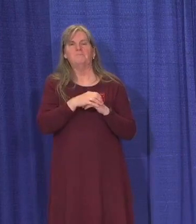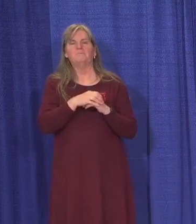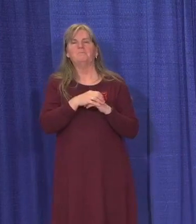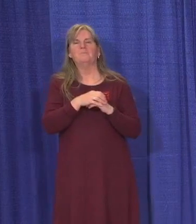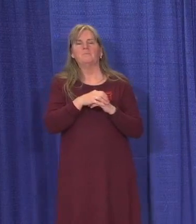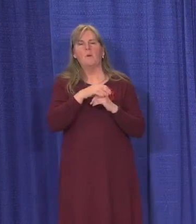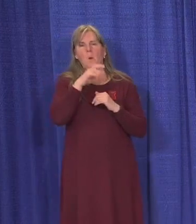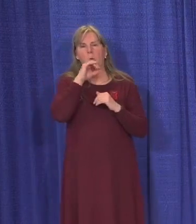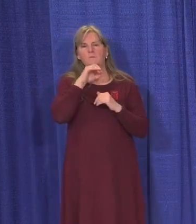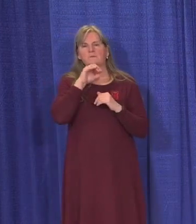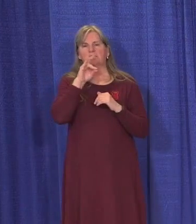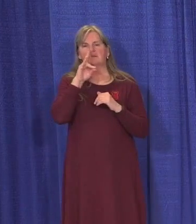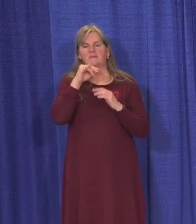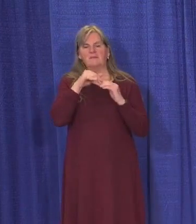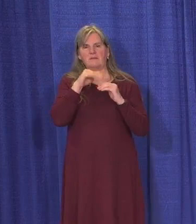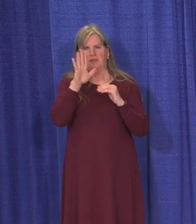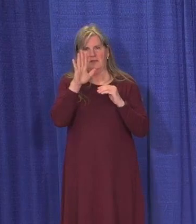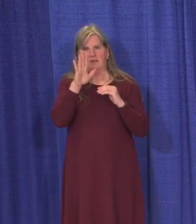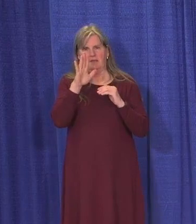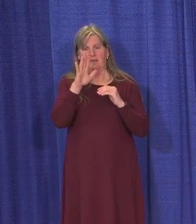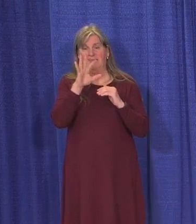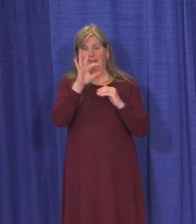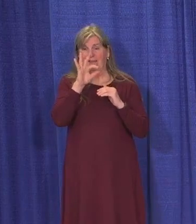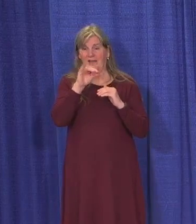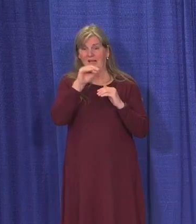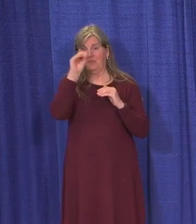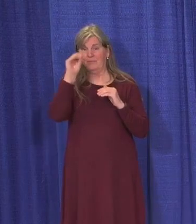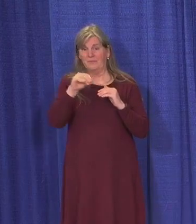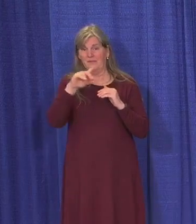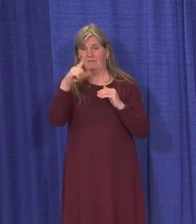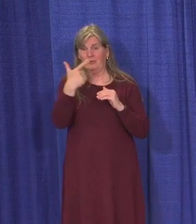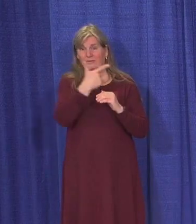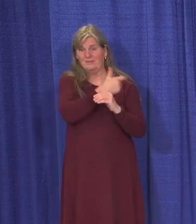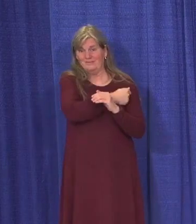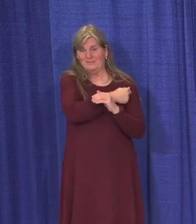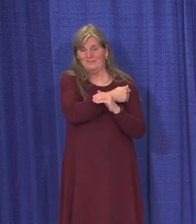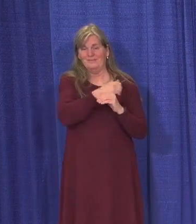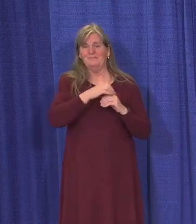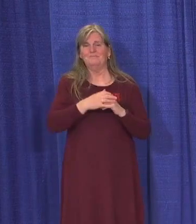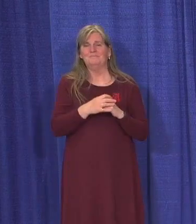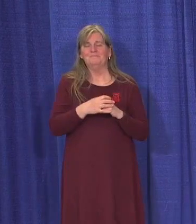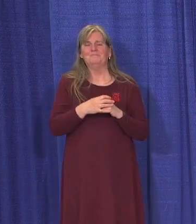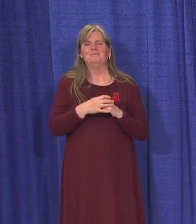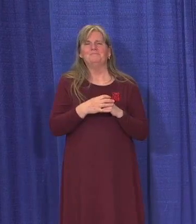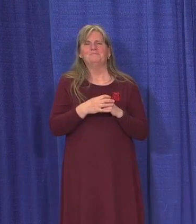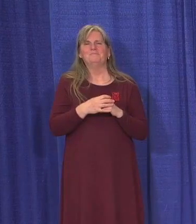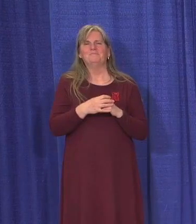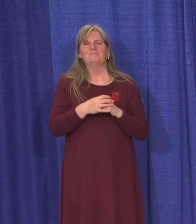50 to 59, 75%.